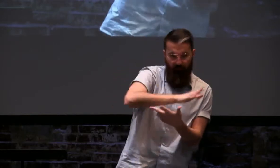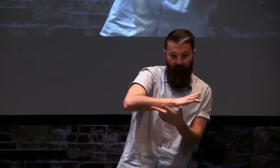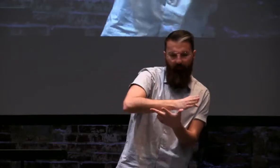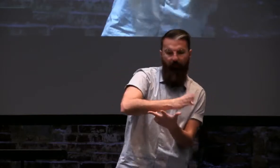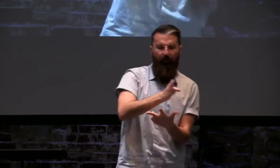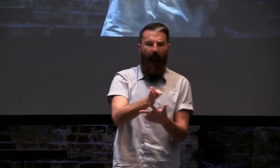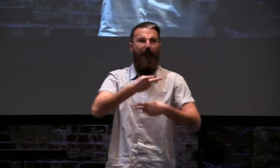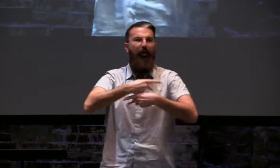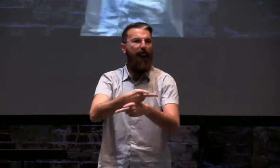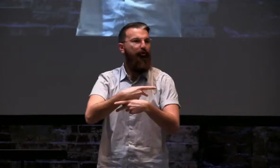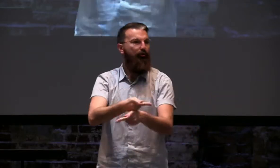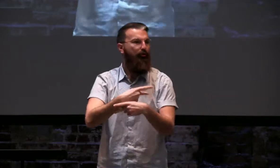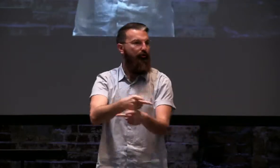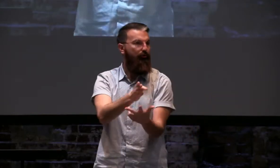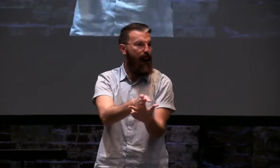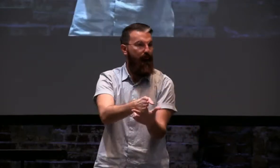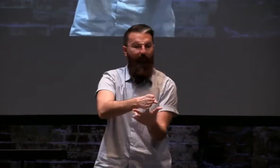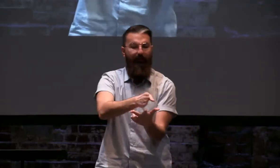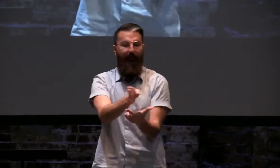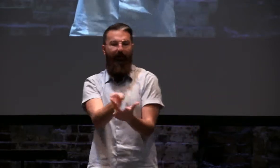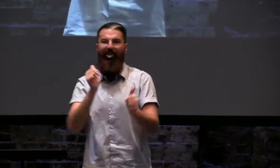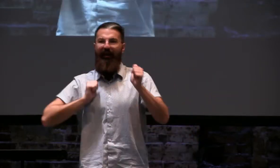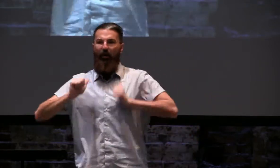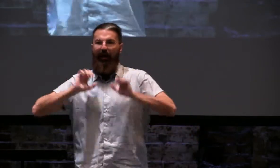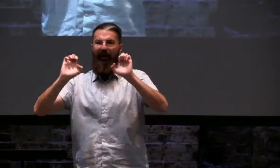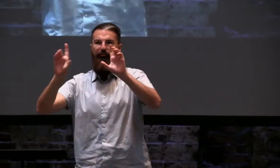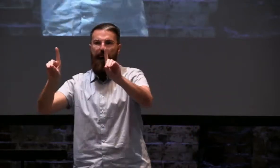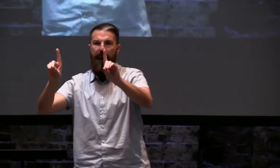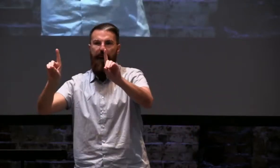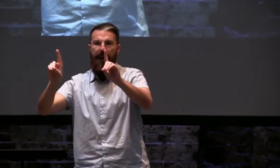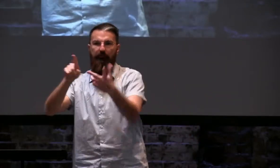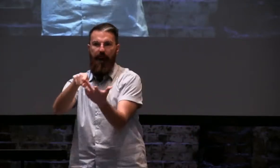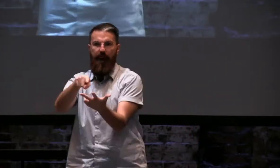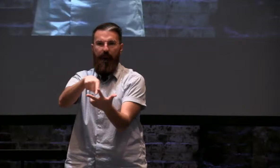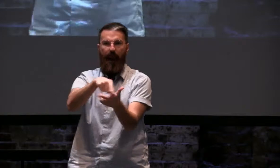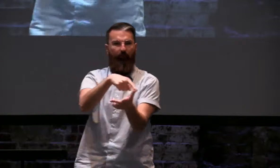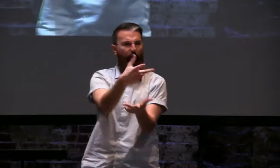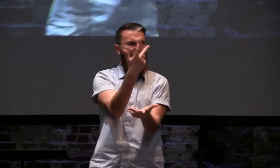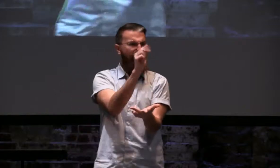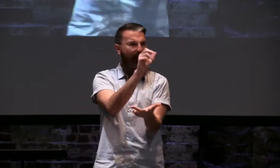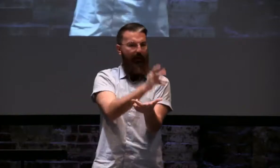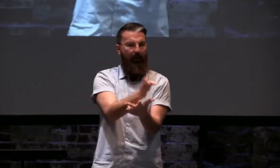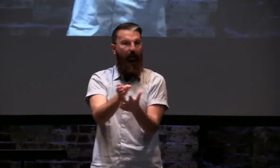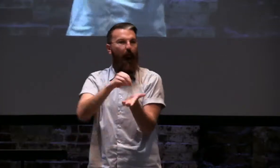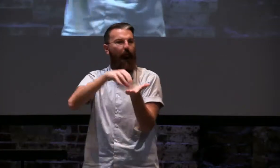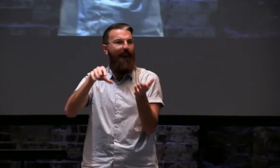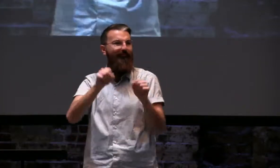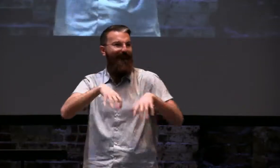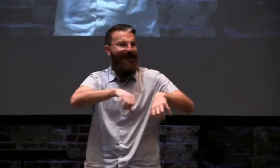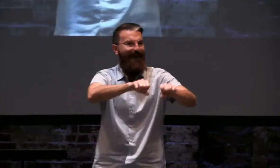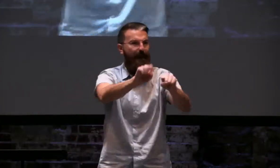Another, a secondary part of that, a performing track. The second would be a production track,